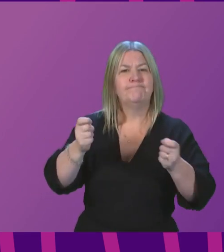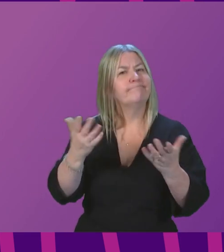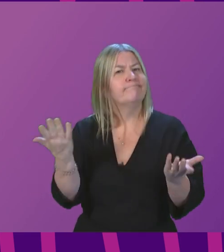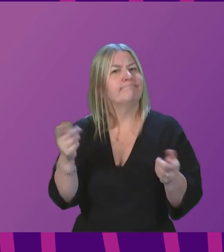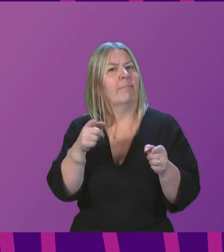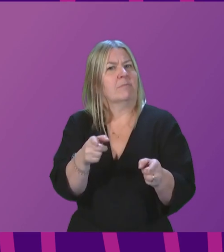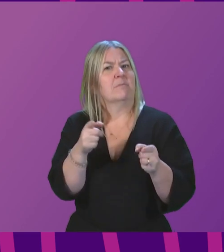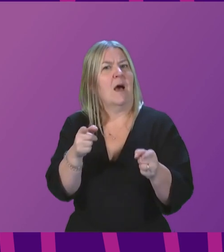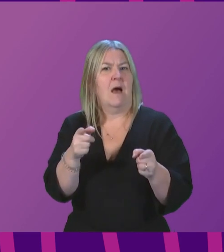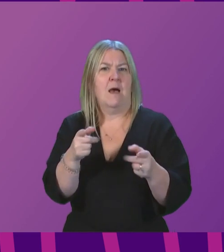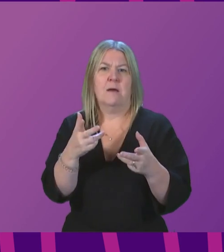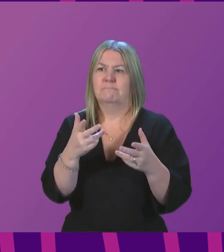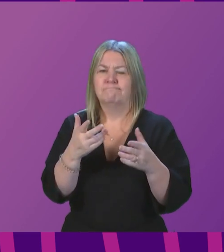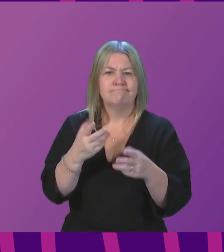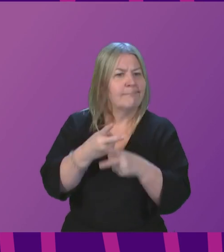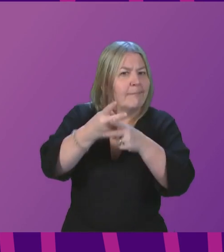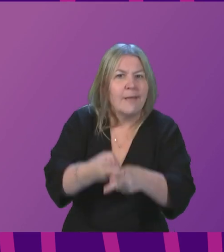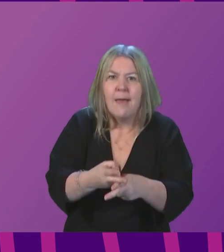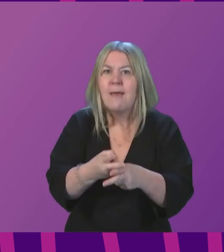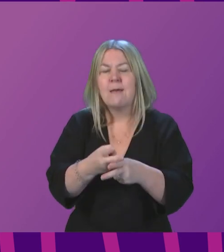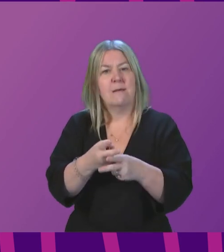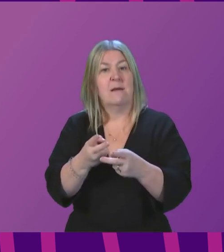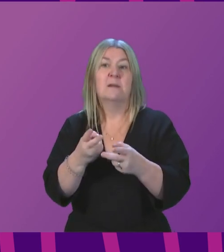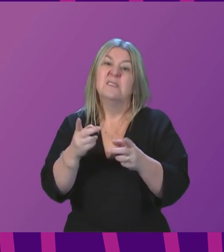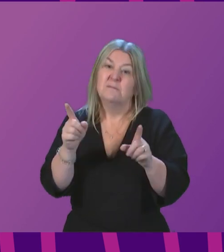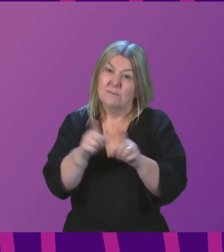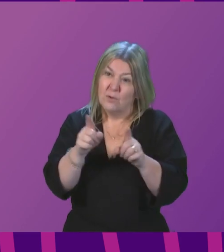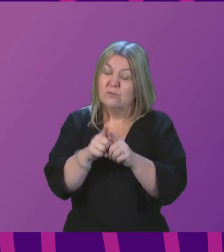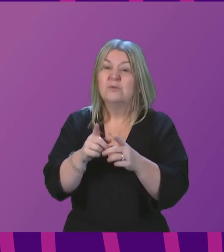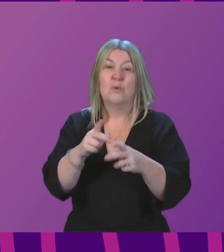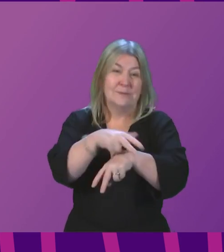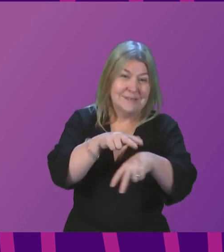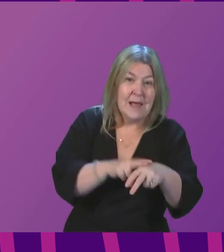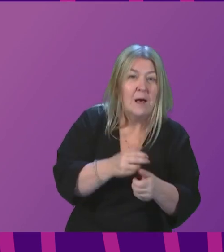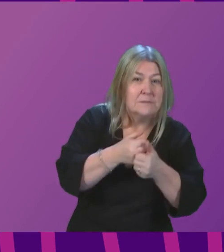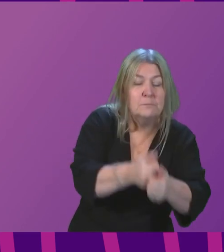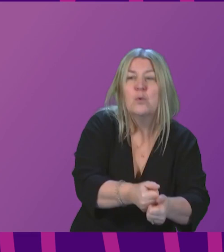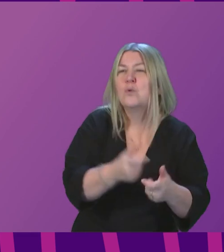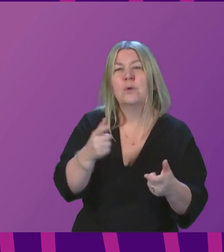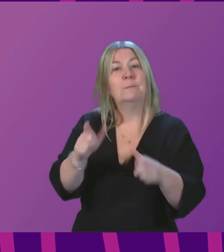and provide better support for unpaid carers, as well as supporting ethical commissioning of care.